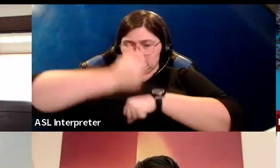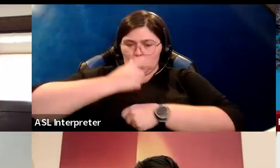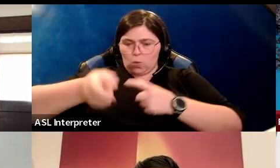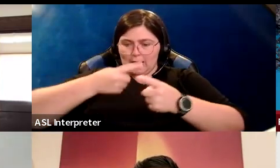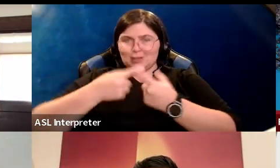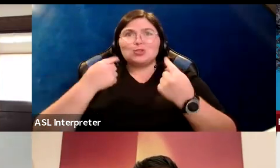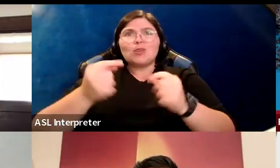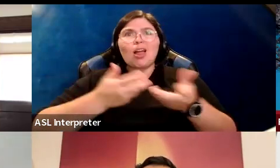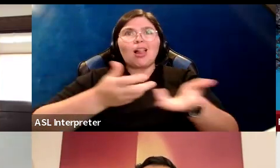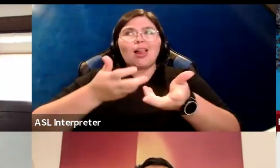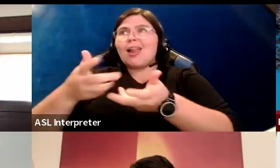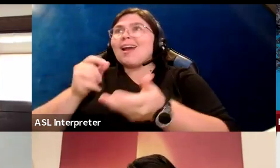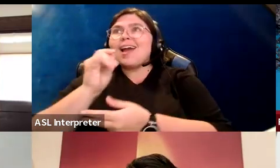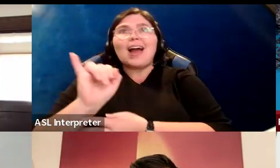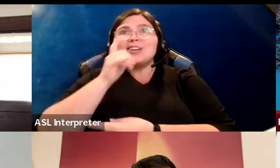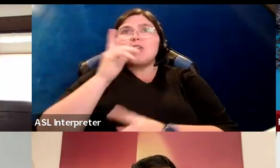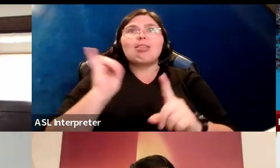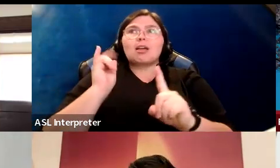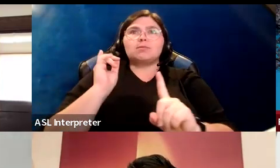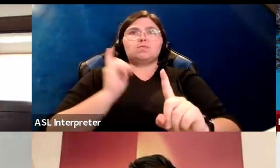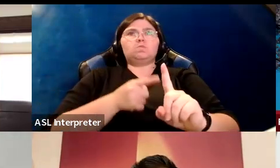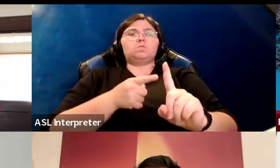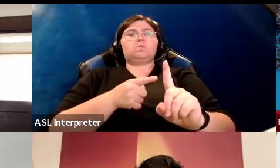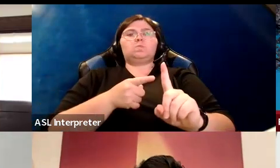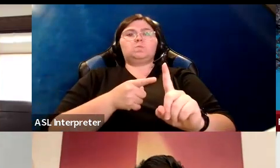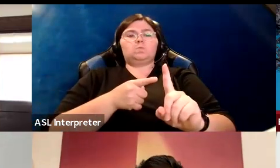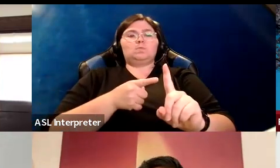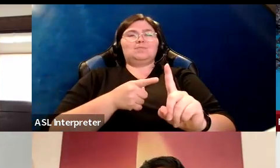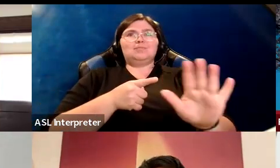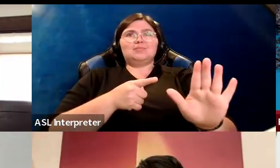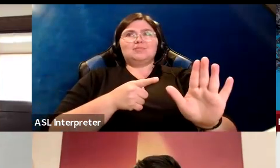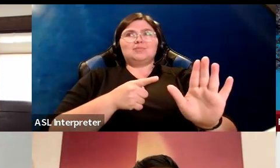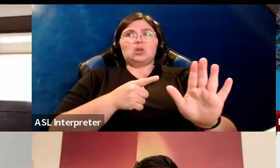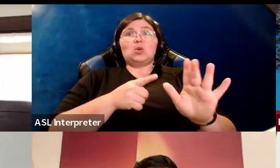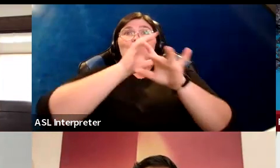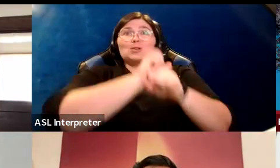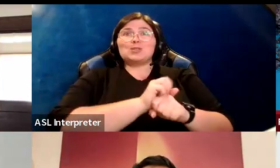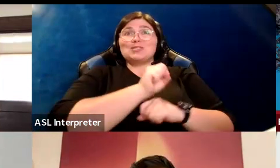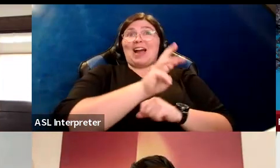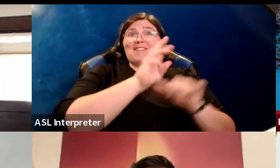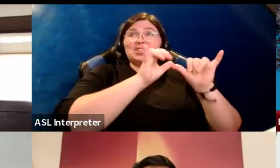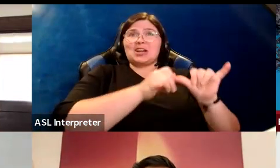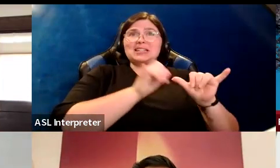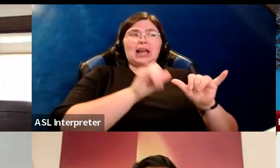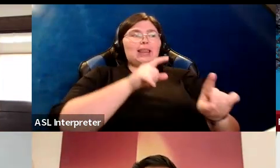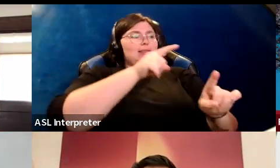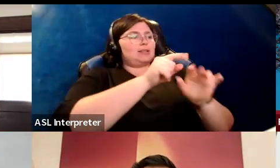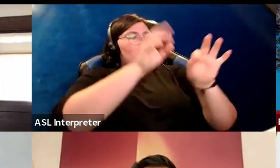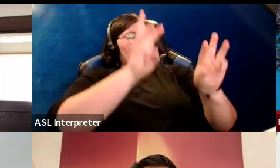to work with these AI tools. It's not like-- it's different from how we're used to do software engineering, where it's like I use this framework, and I will just